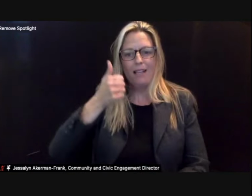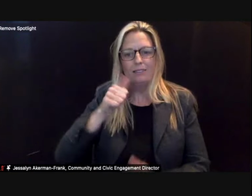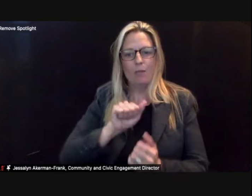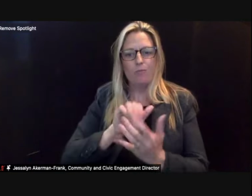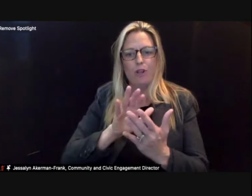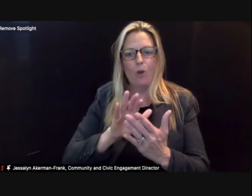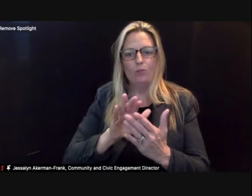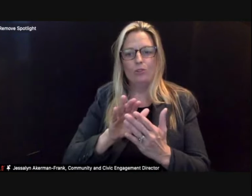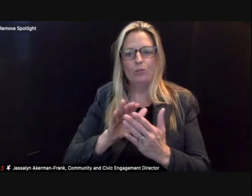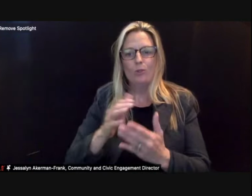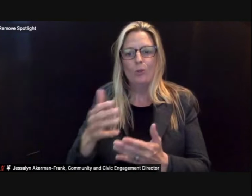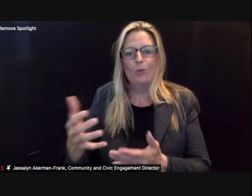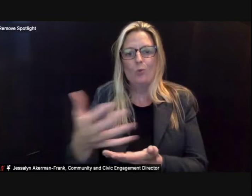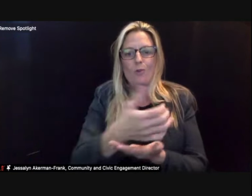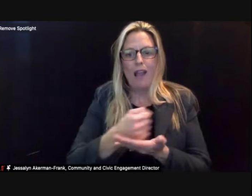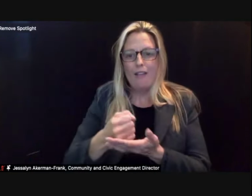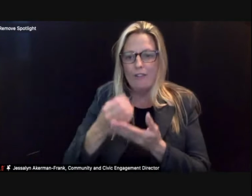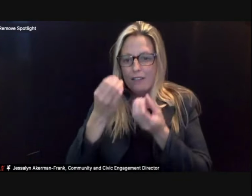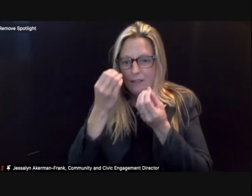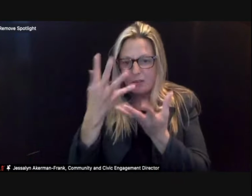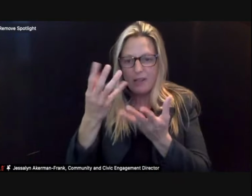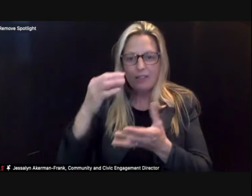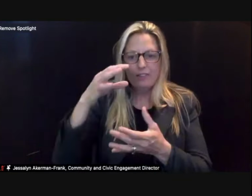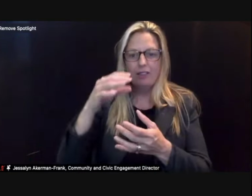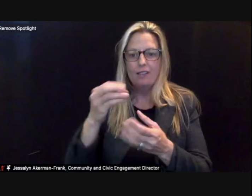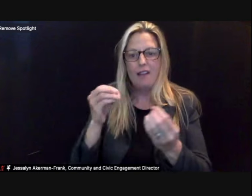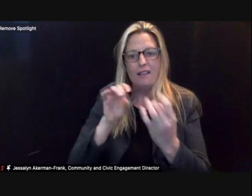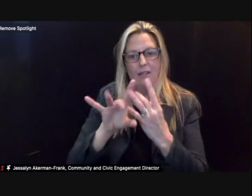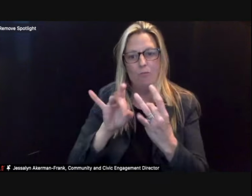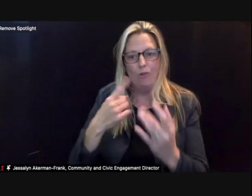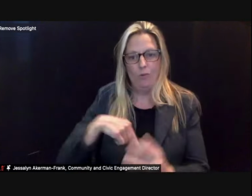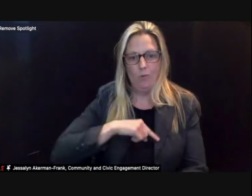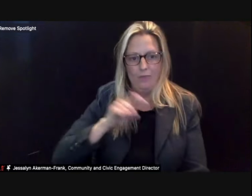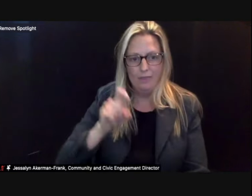I asked specific individuals if they would be willing to lead